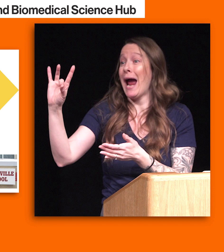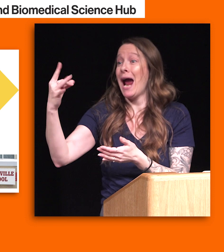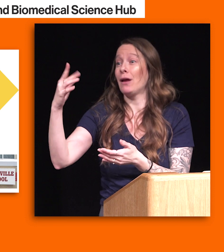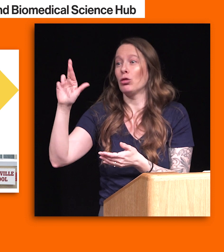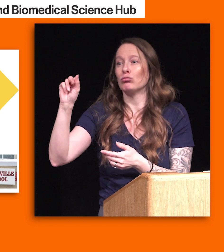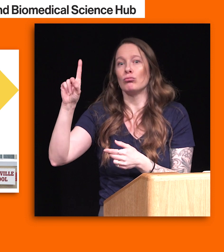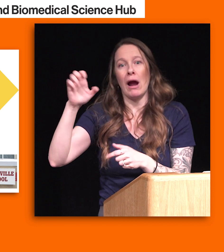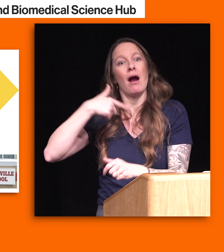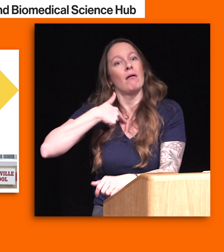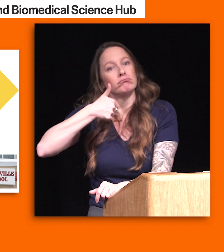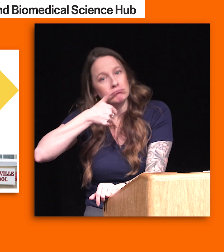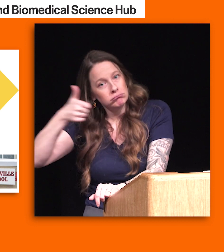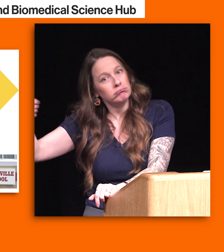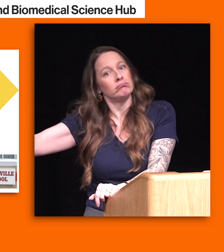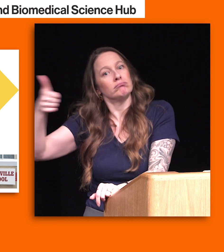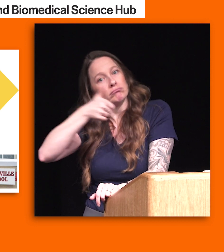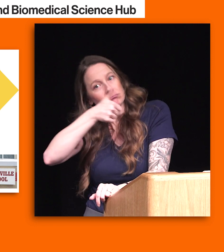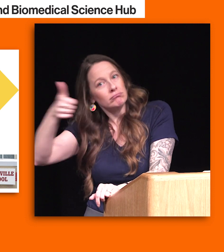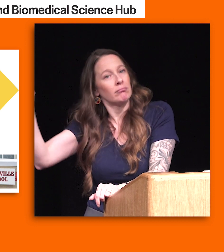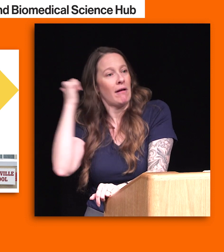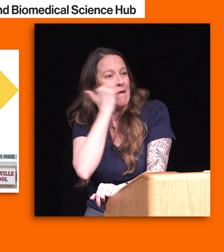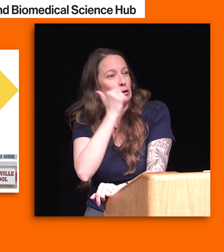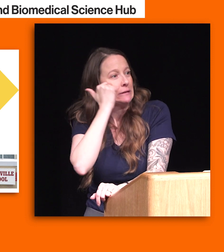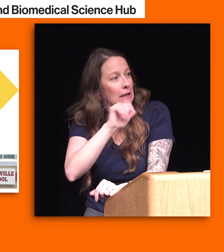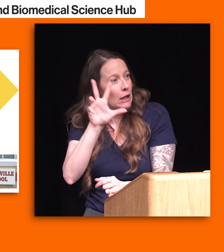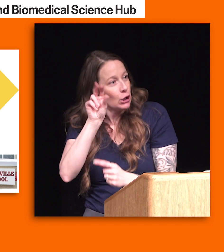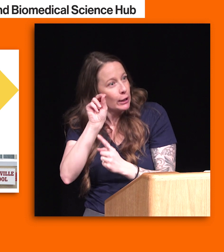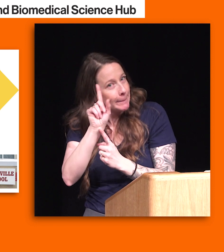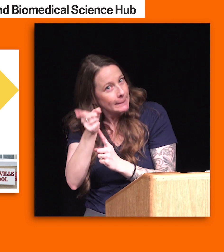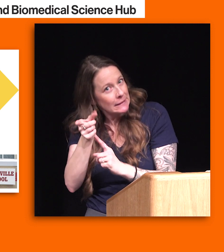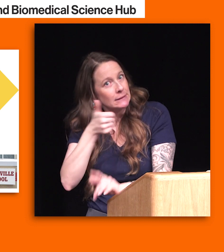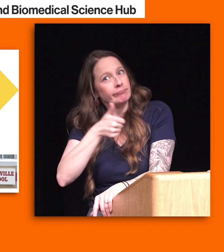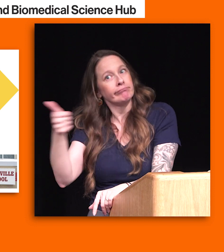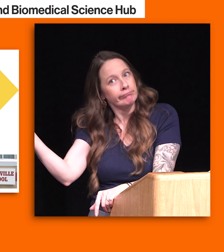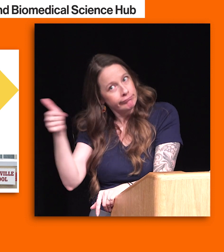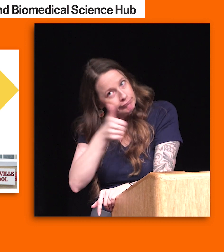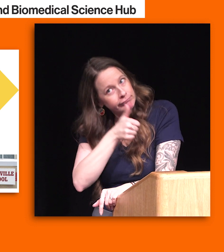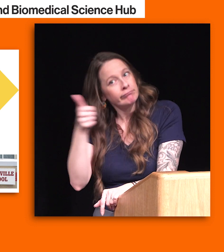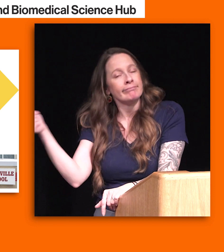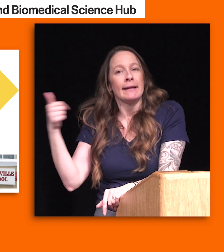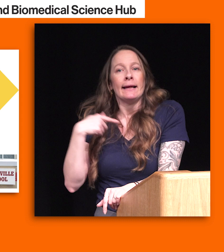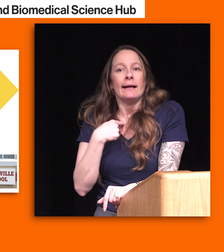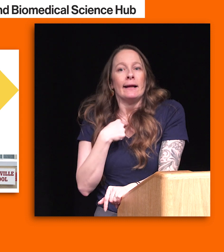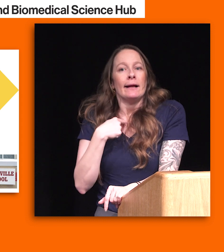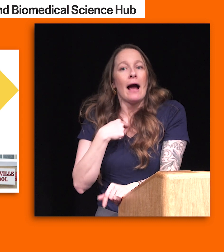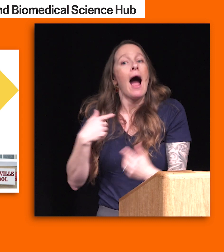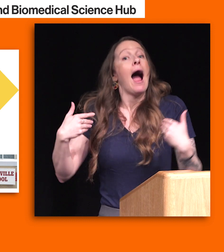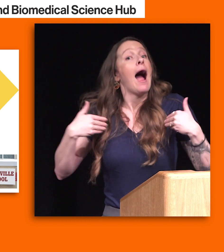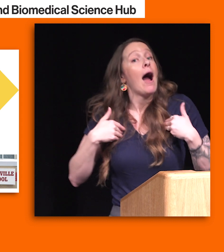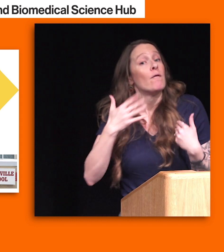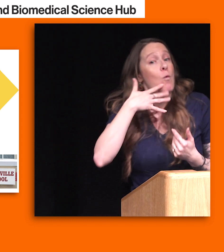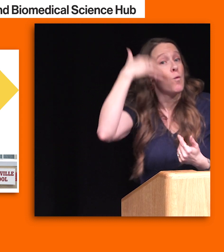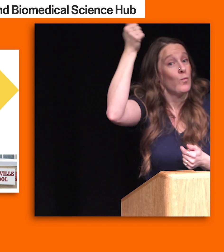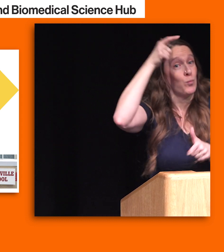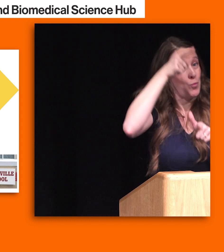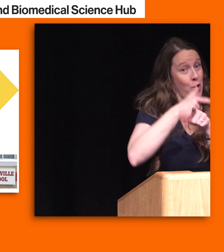So, preschool to eighth grade, I had a half an hour commute there and back, so, it was a full hour of commute.